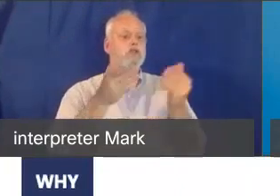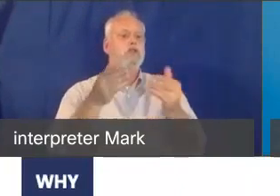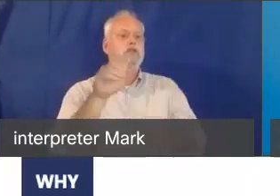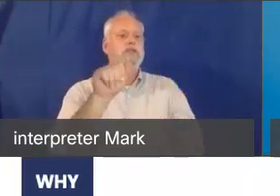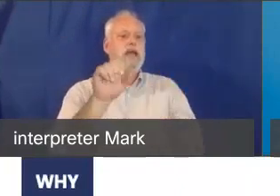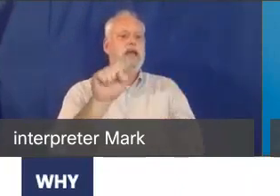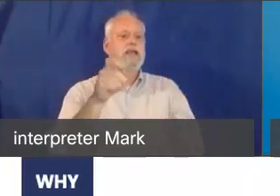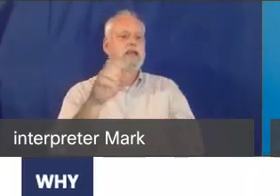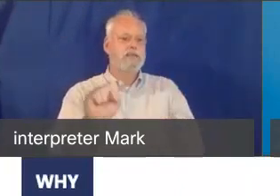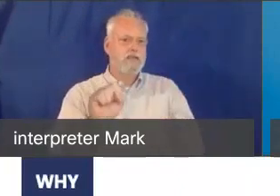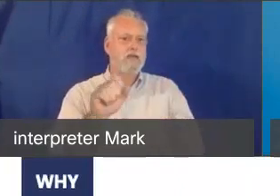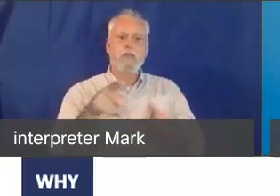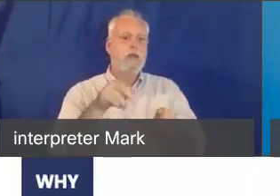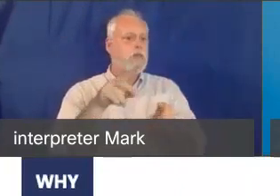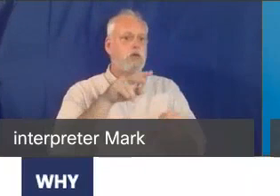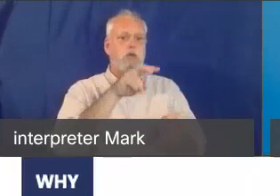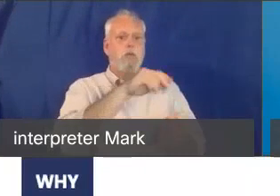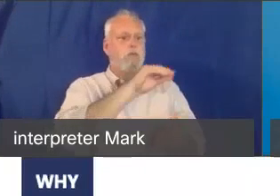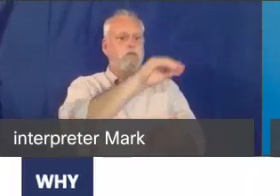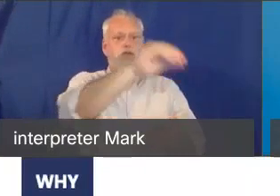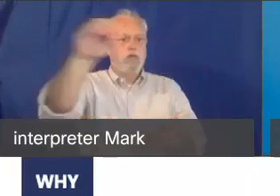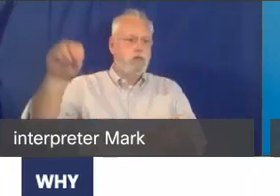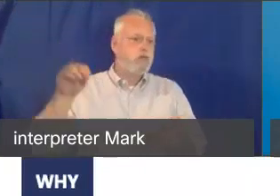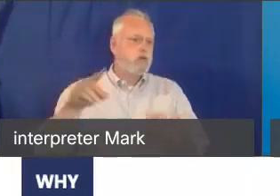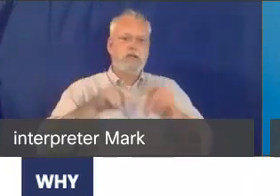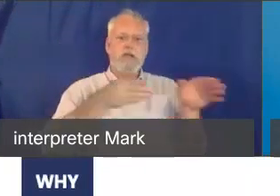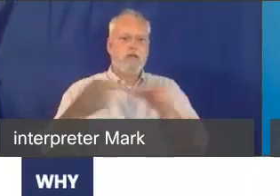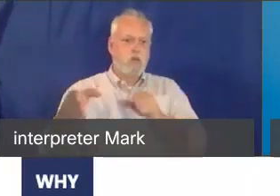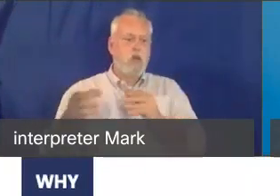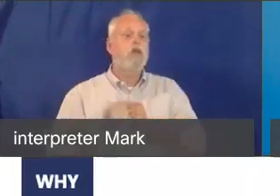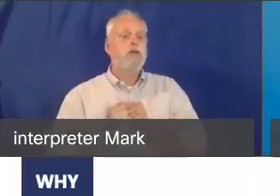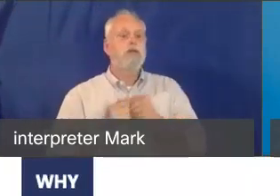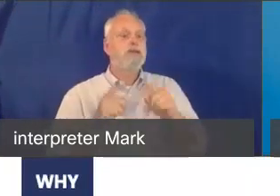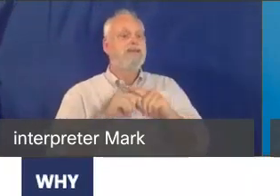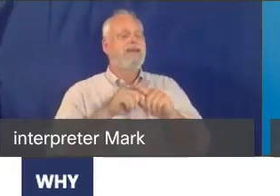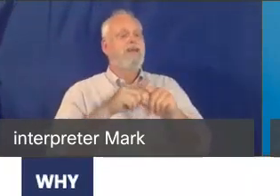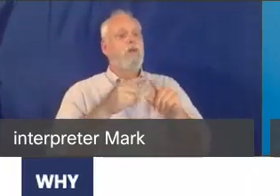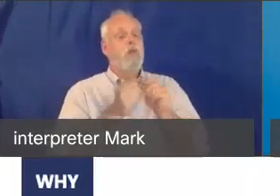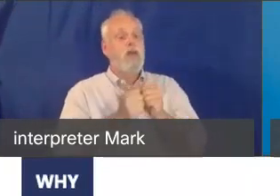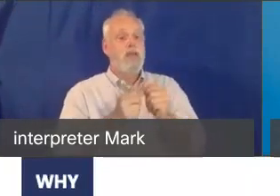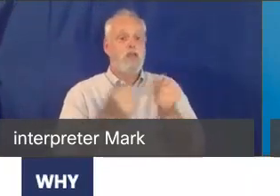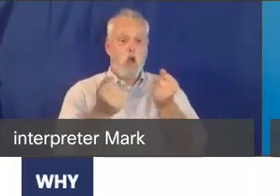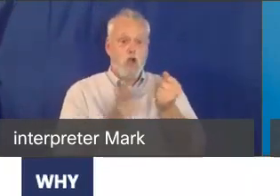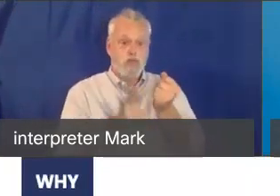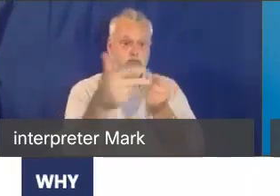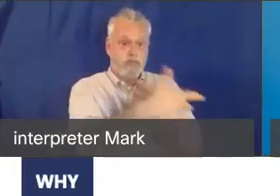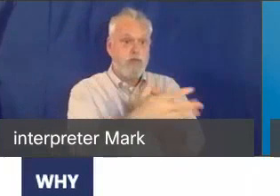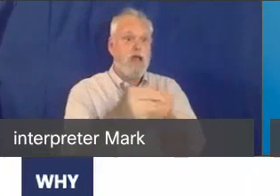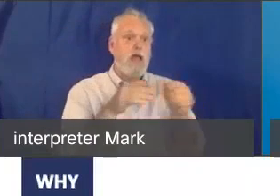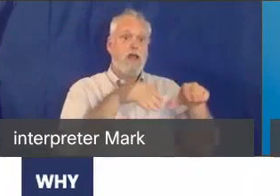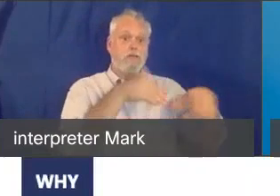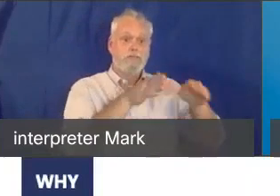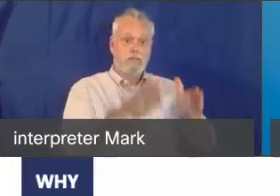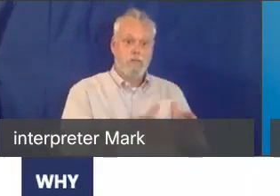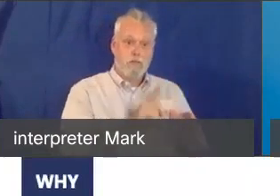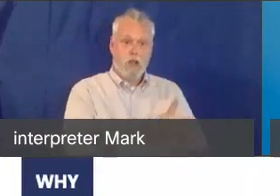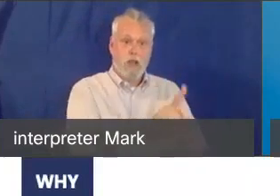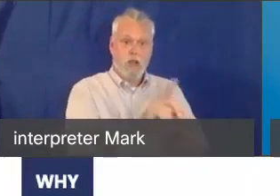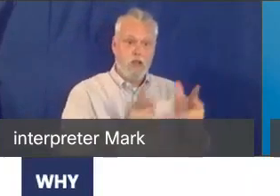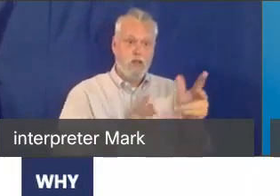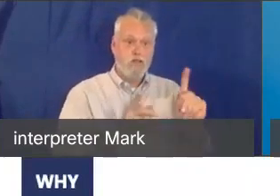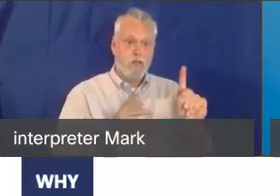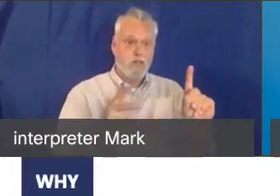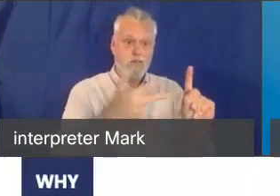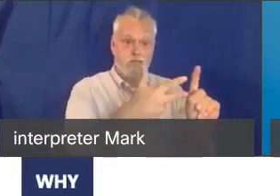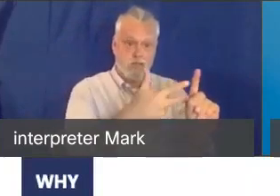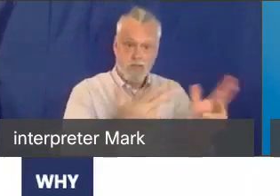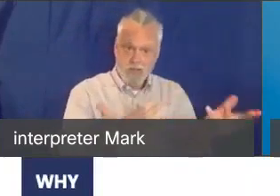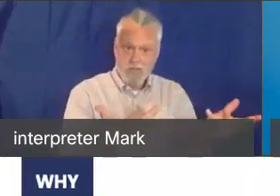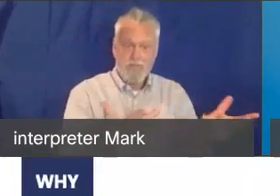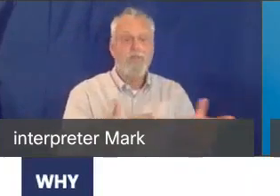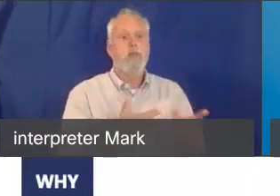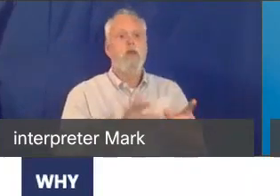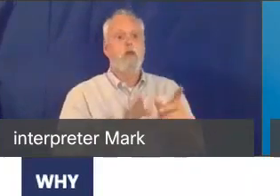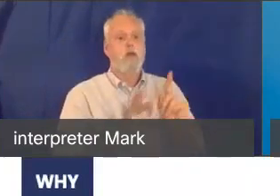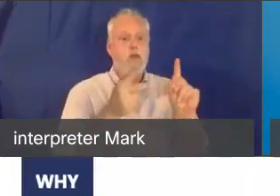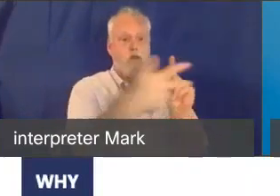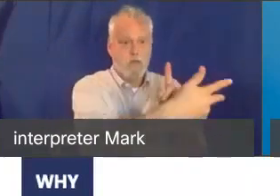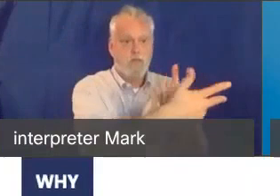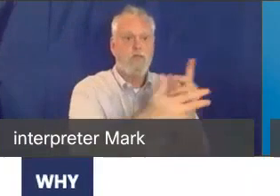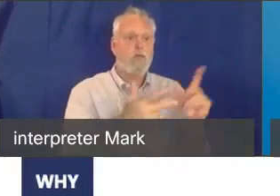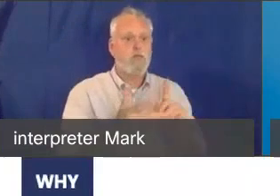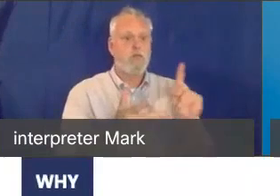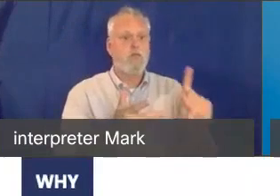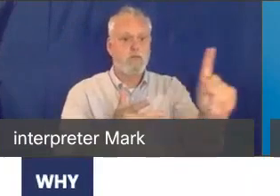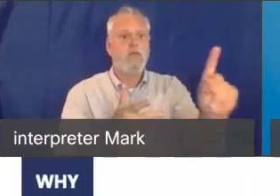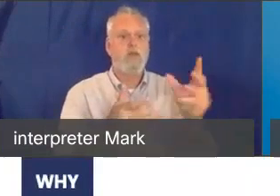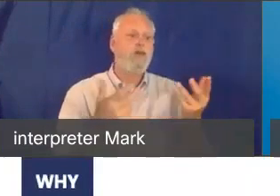People get around in different ways, and the concurrent movement of turning vehicles and pedestrians crosses, for example, their, and conflicts can result from that the concurrent movements of of turning vehicles and pedestrians crossing post safety risks that can be eliminated by.